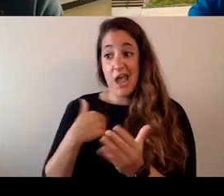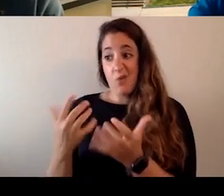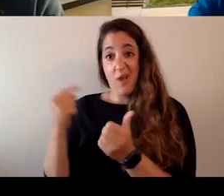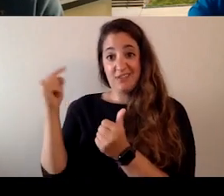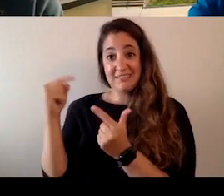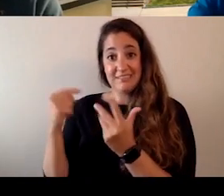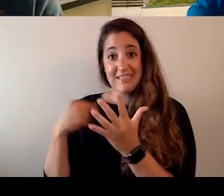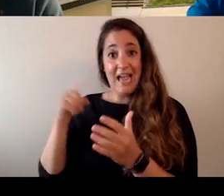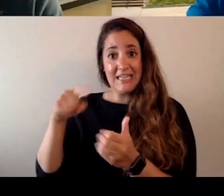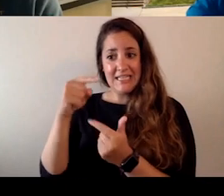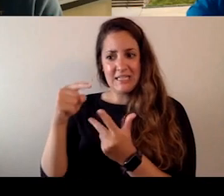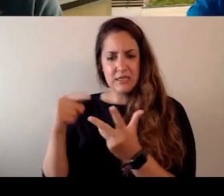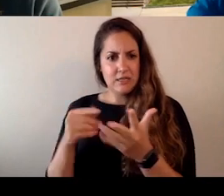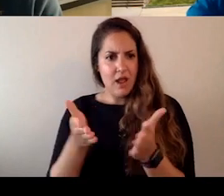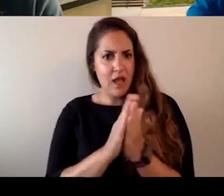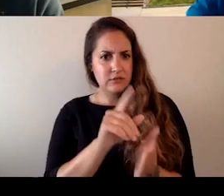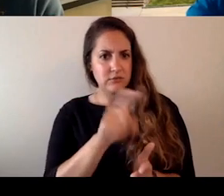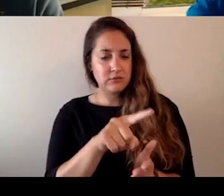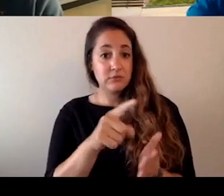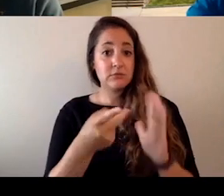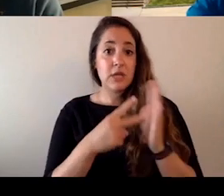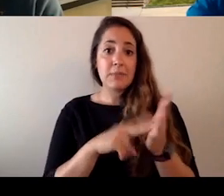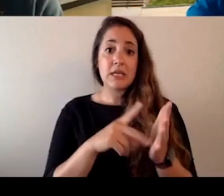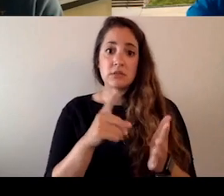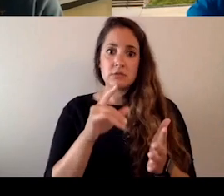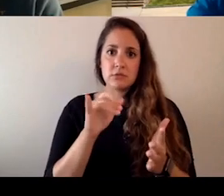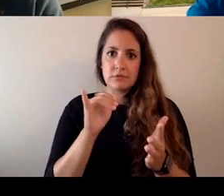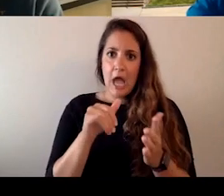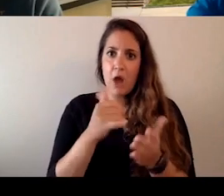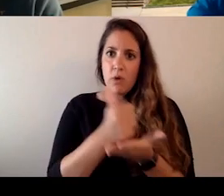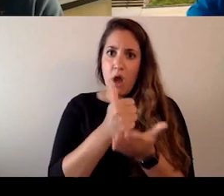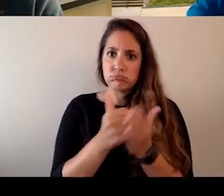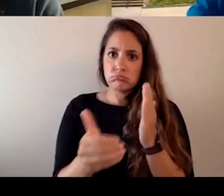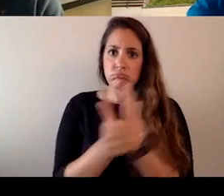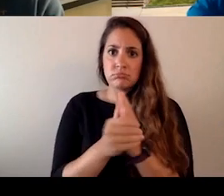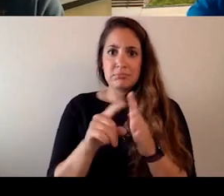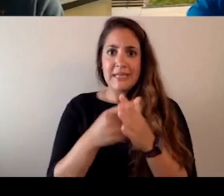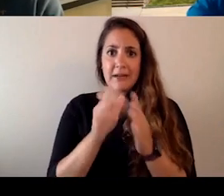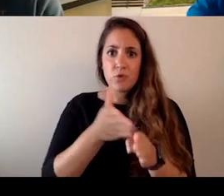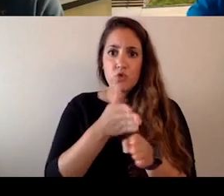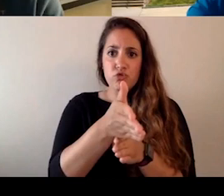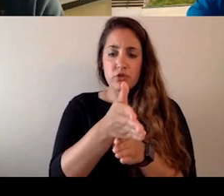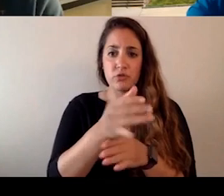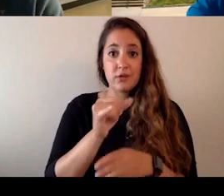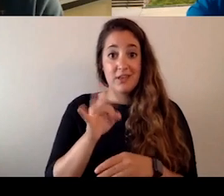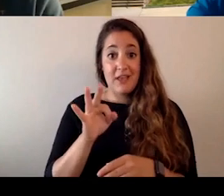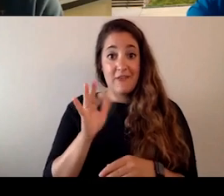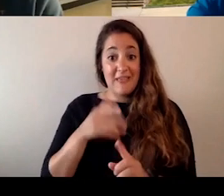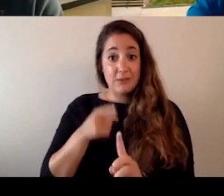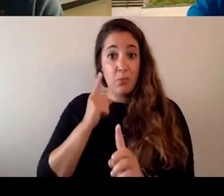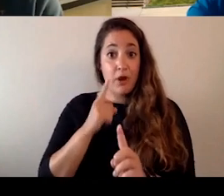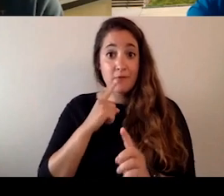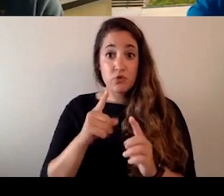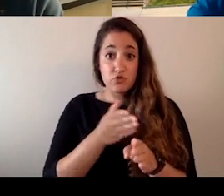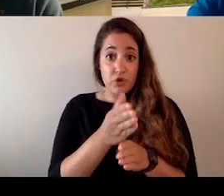to scaffold the beginnings of your career - if that's the point of your career that you're in at the moment, to make sure